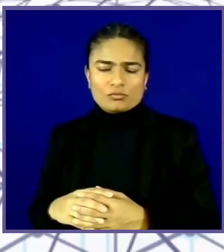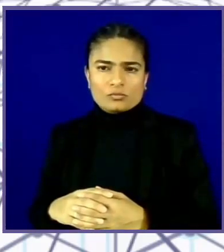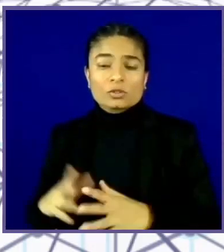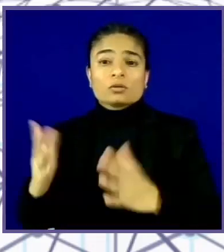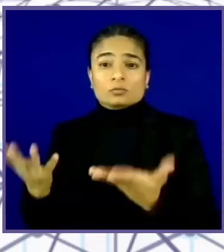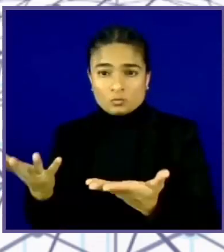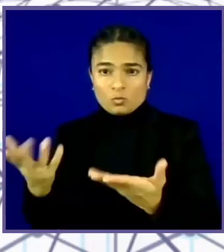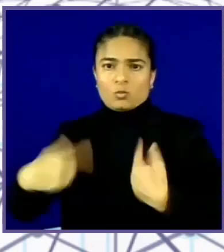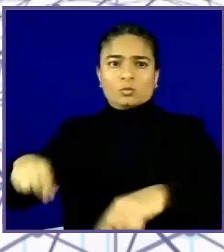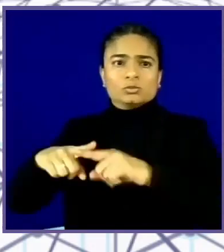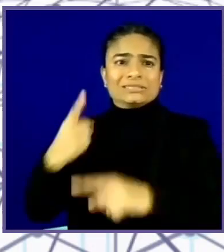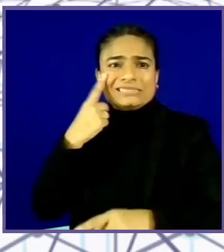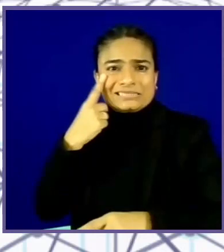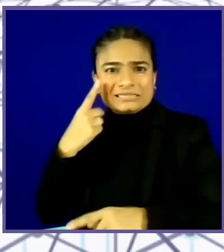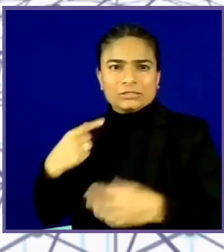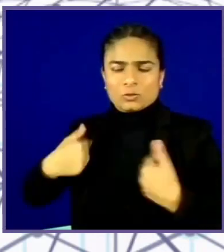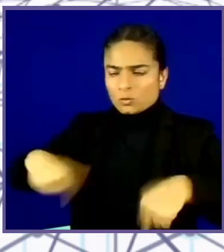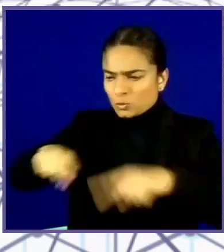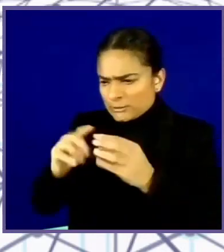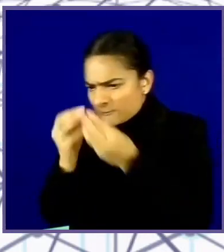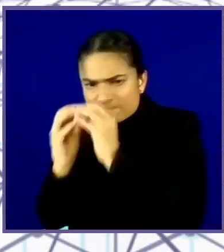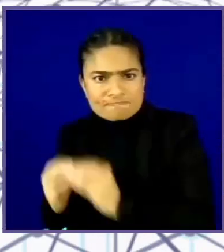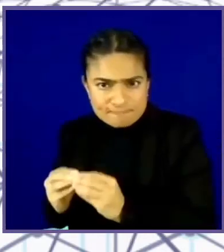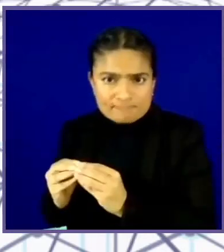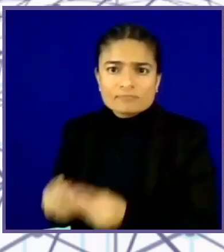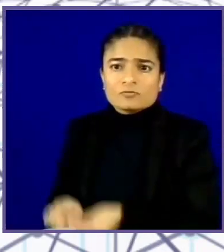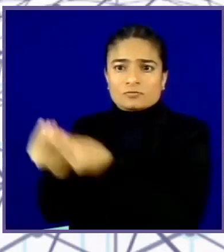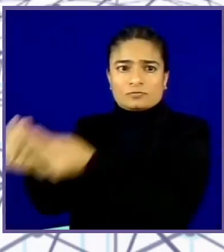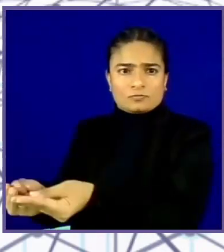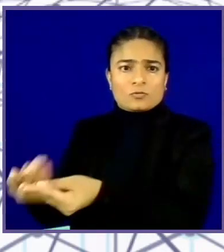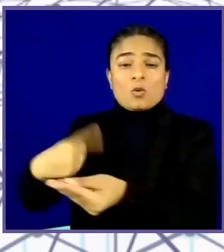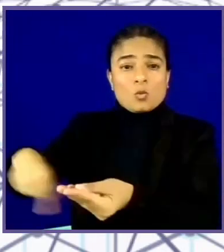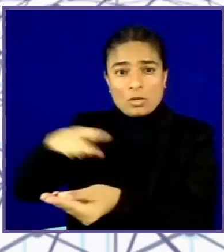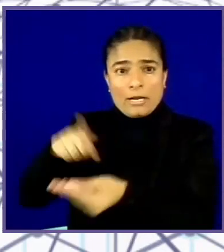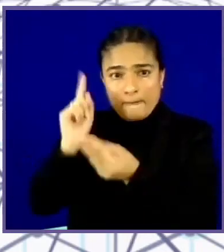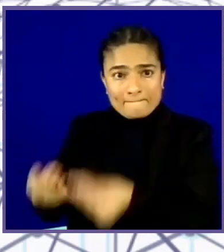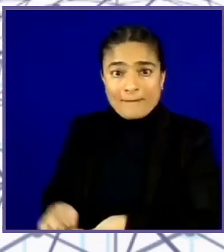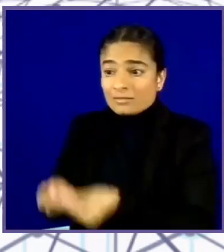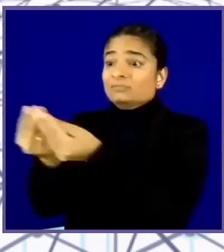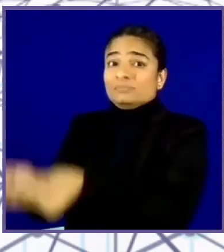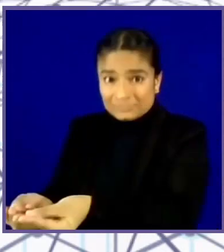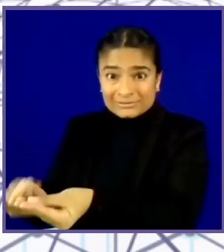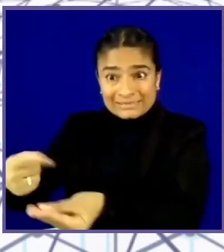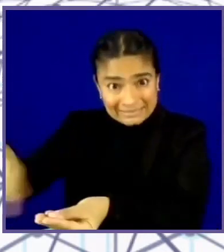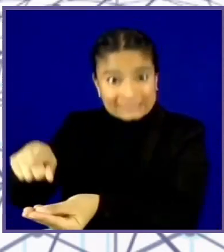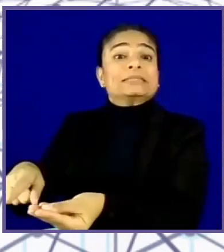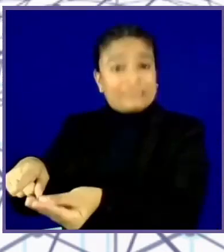Through this global network the device could be validated and then deployed not only in